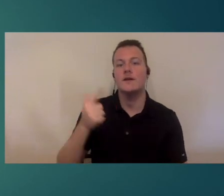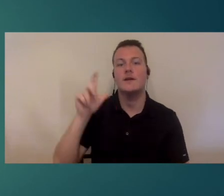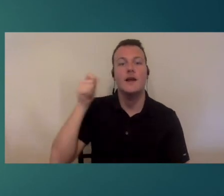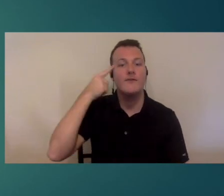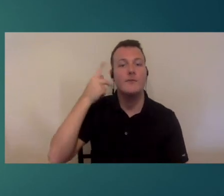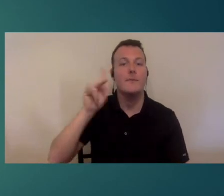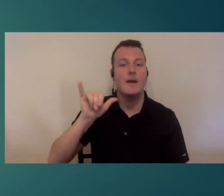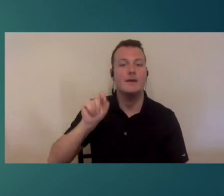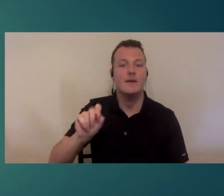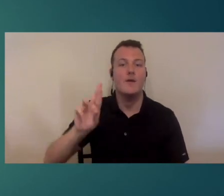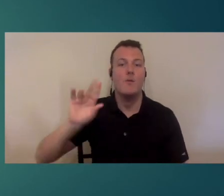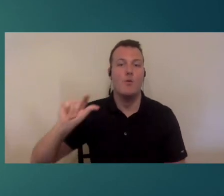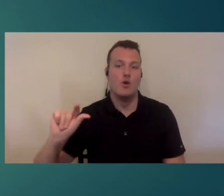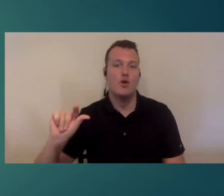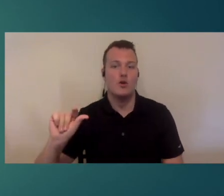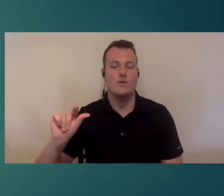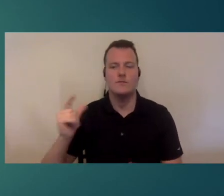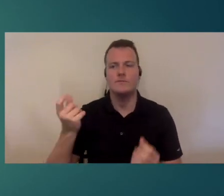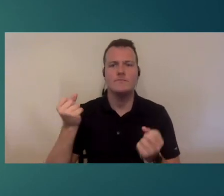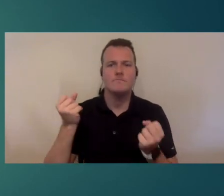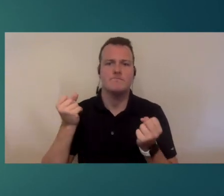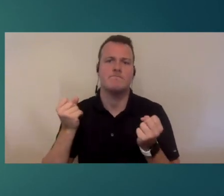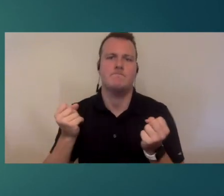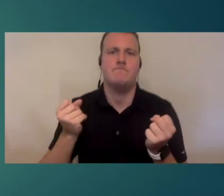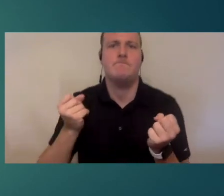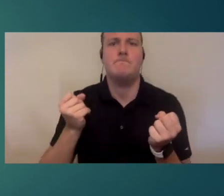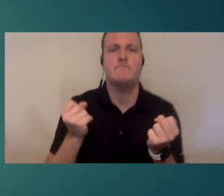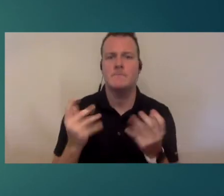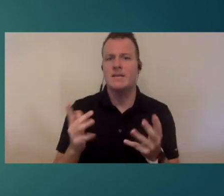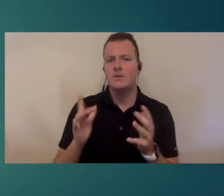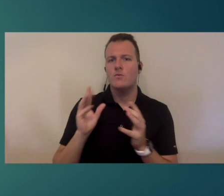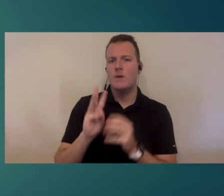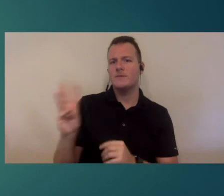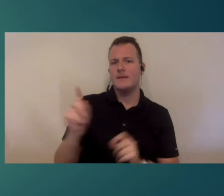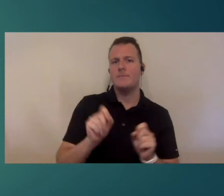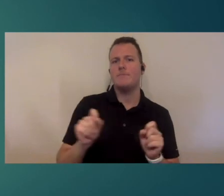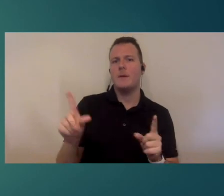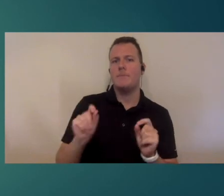So there are multiple sites that- that published this though, but this one